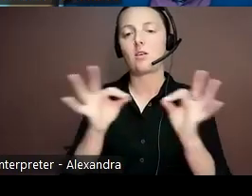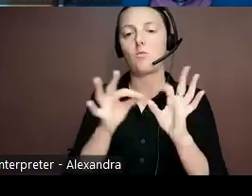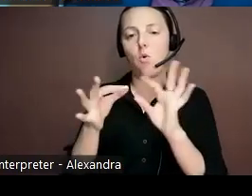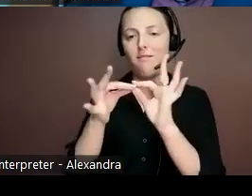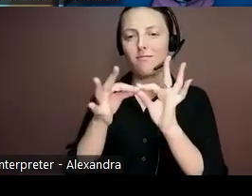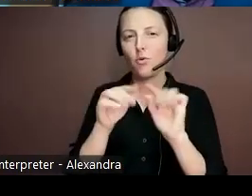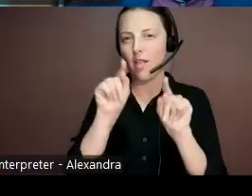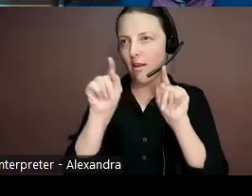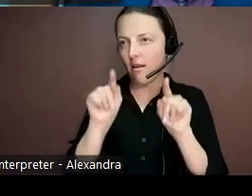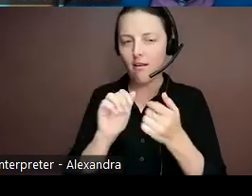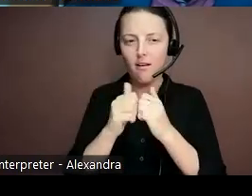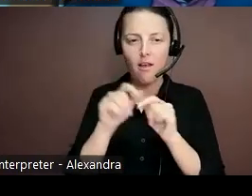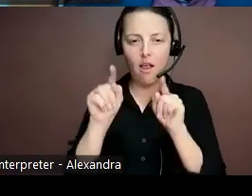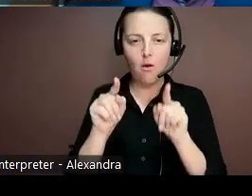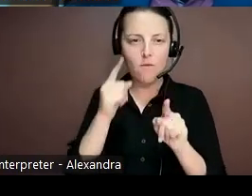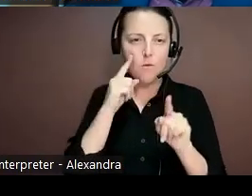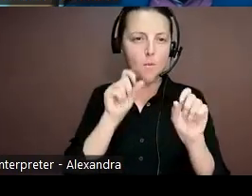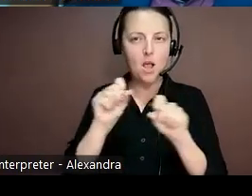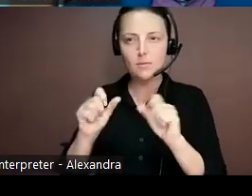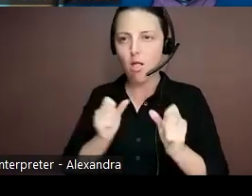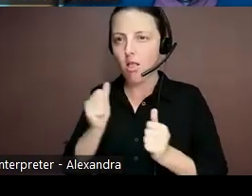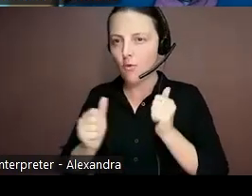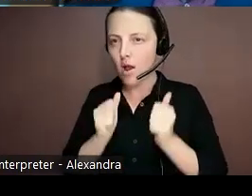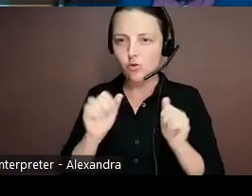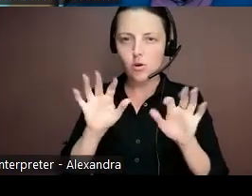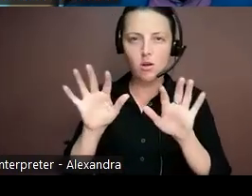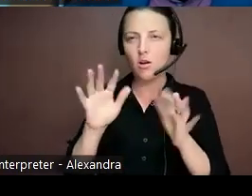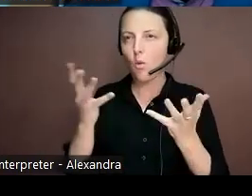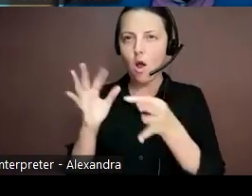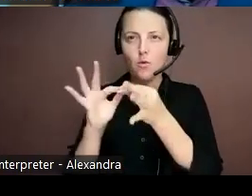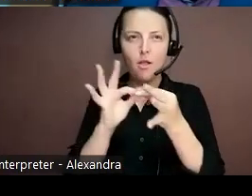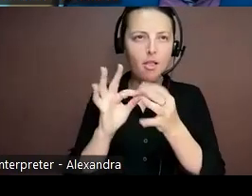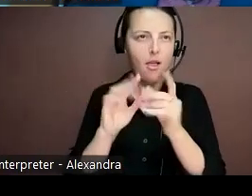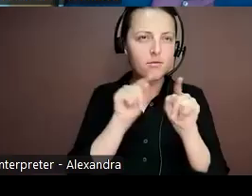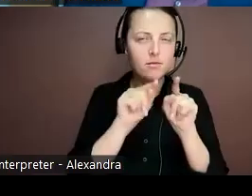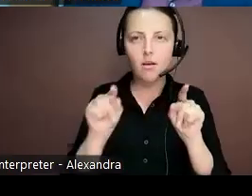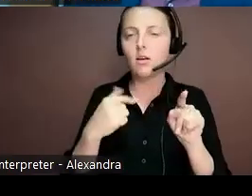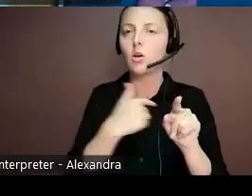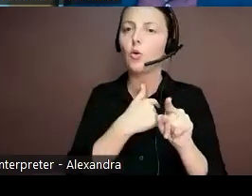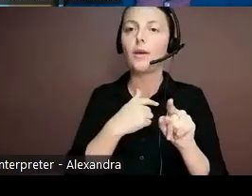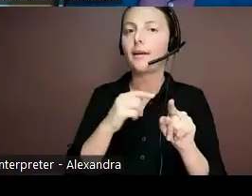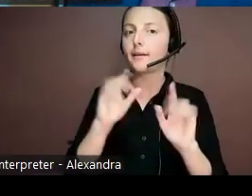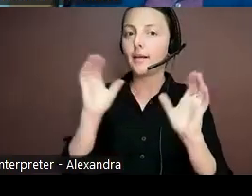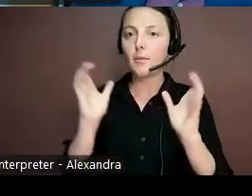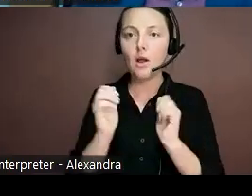impulsive aggression. We've looked at this with clinical uh rating scales with behavioral task